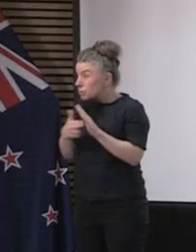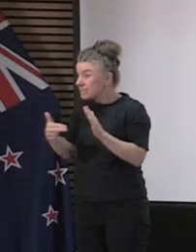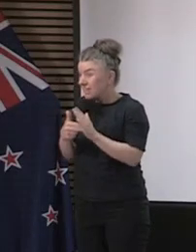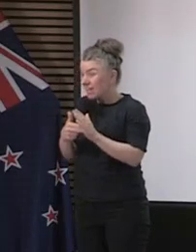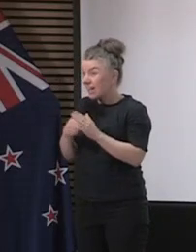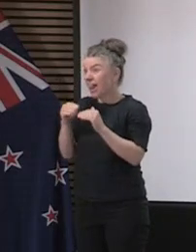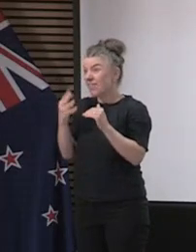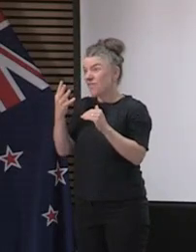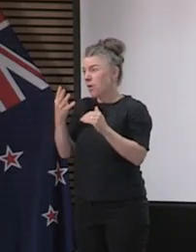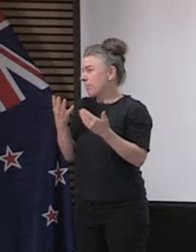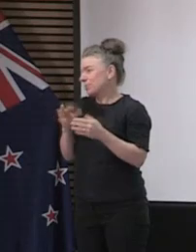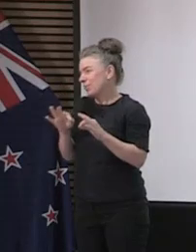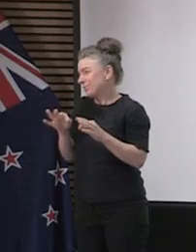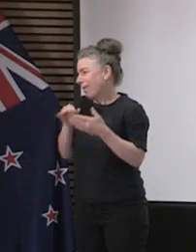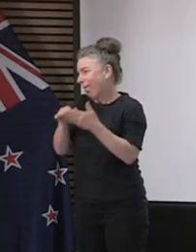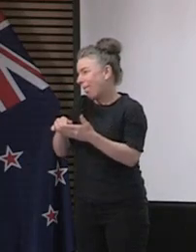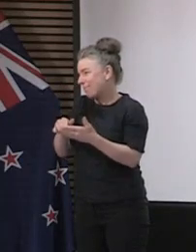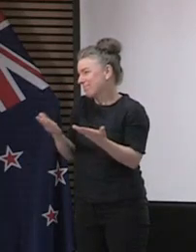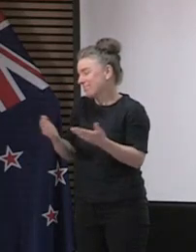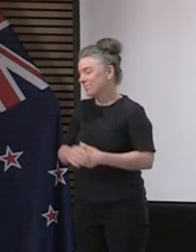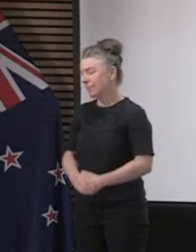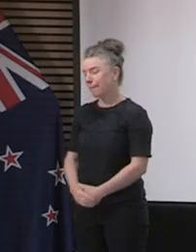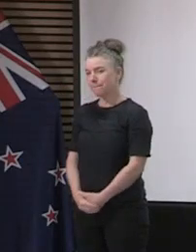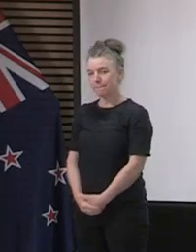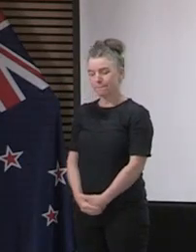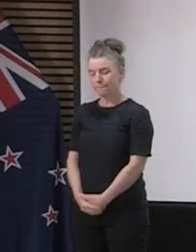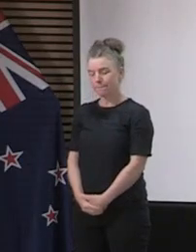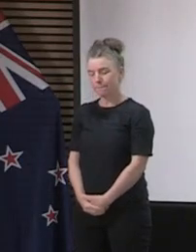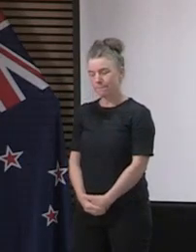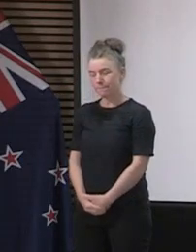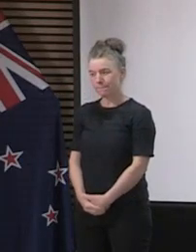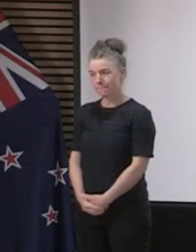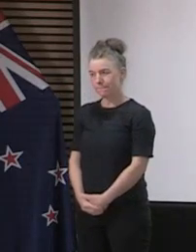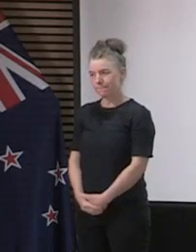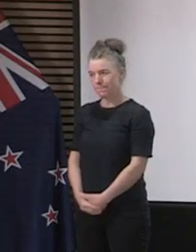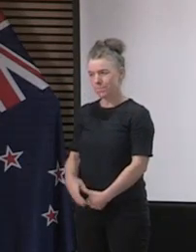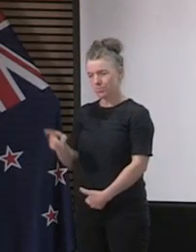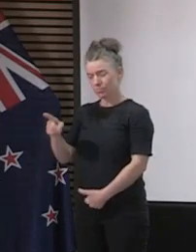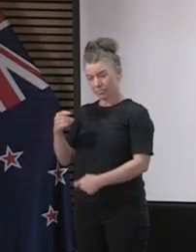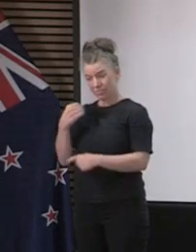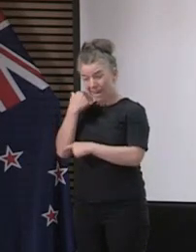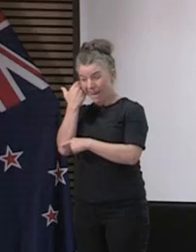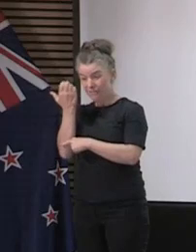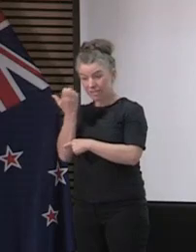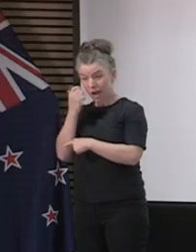why something like helicopter payments at level 4 aren't especially successful.